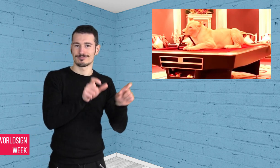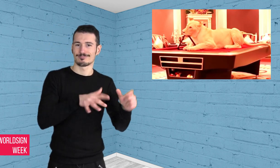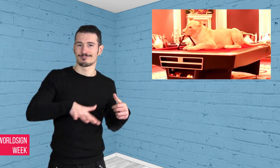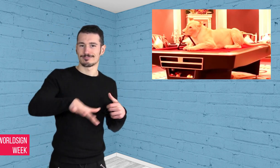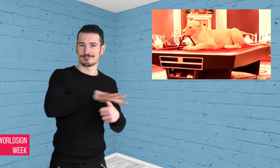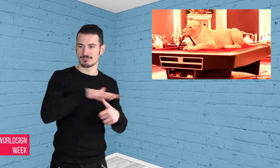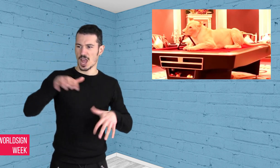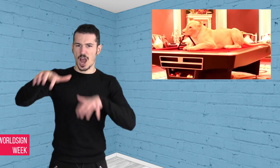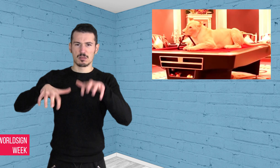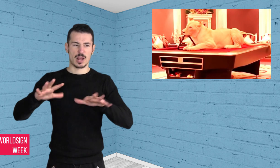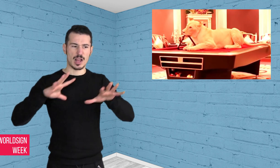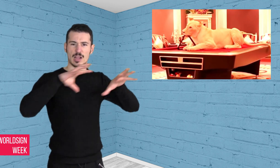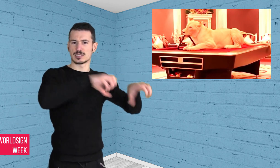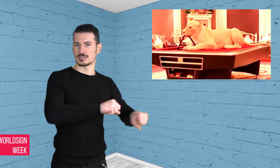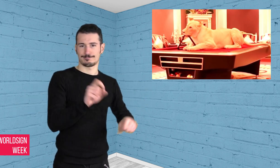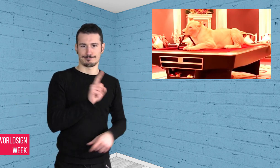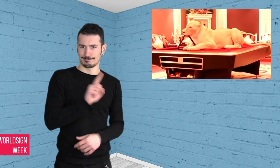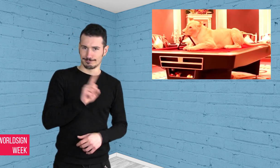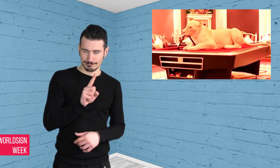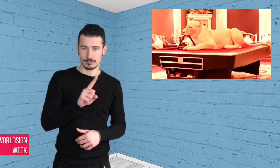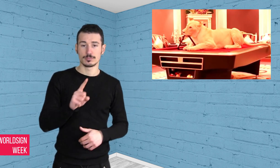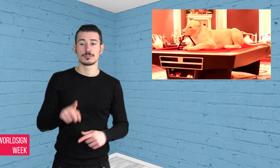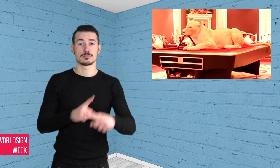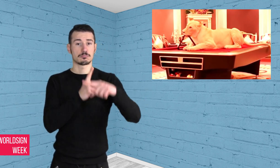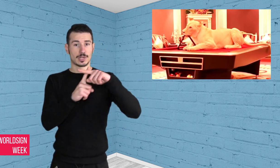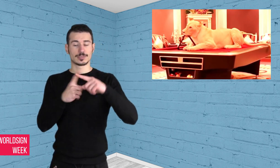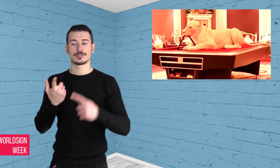animal attacks as well as to protect